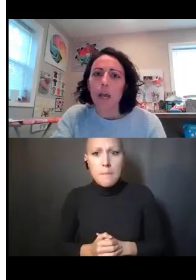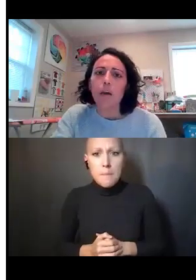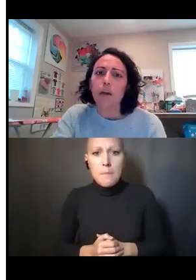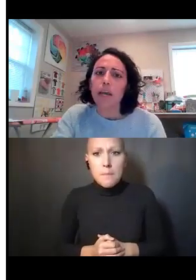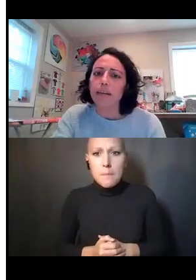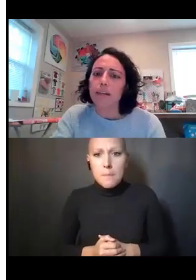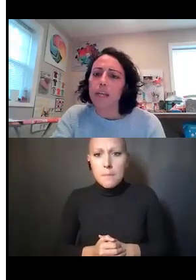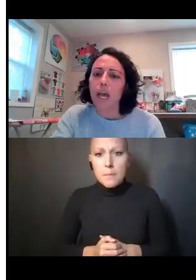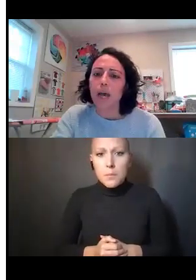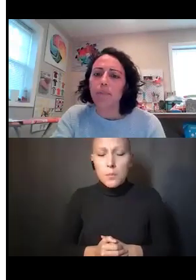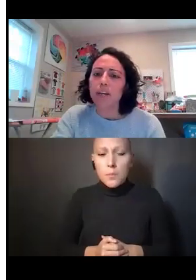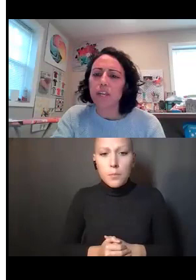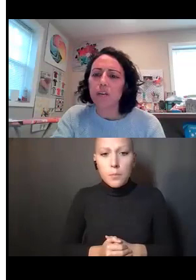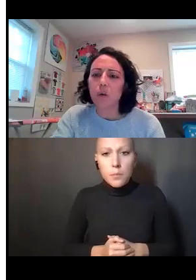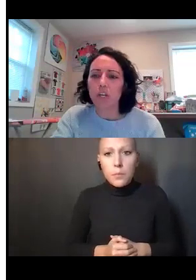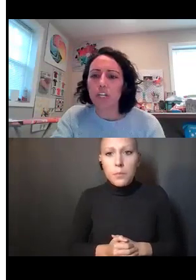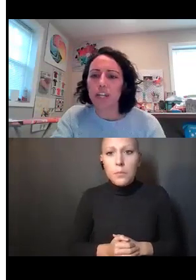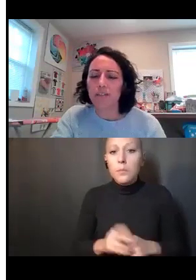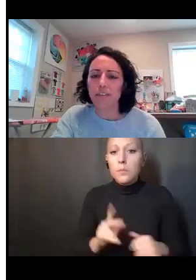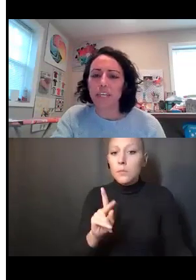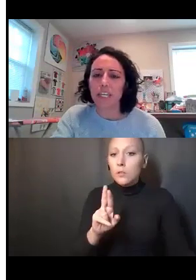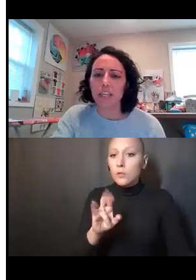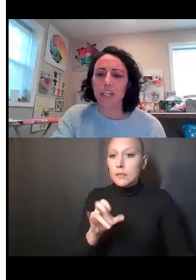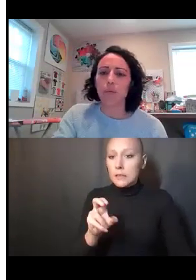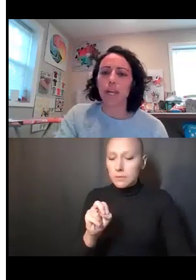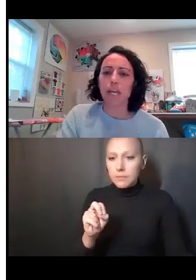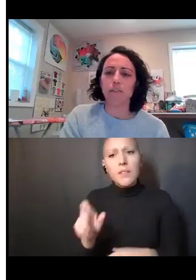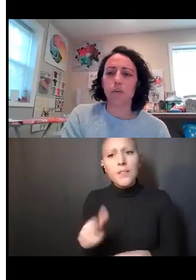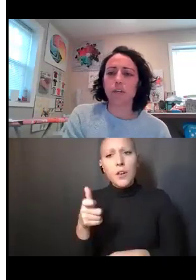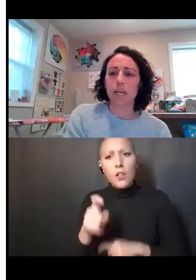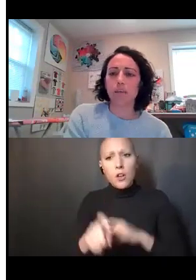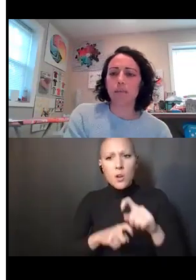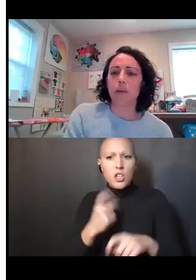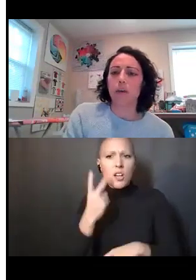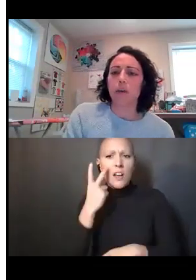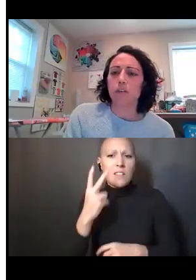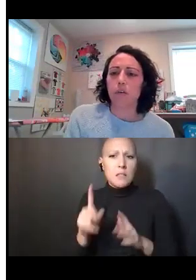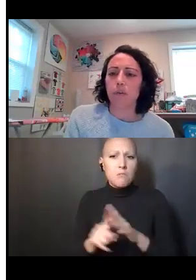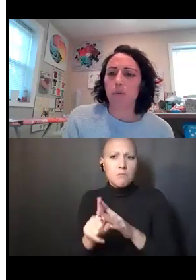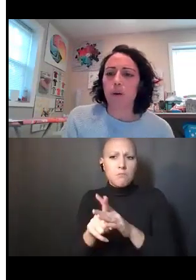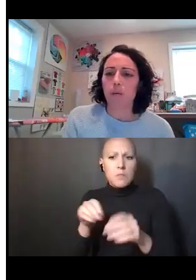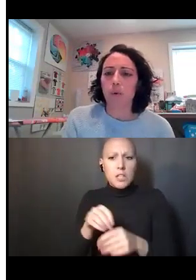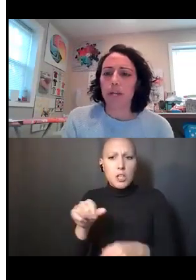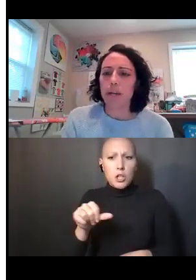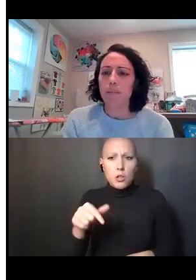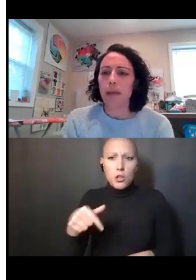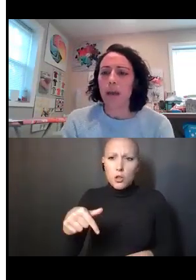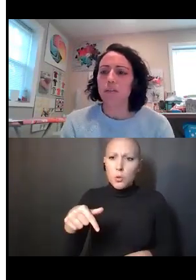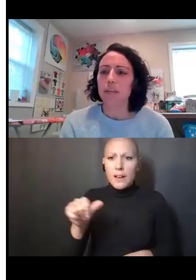Kristin Ta: Okay. Here's another question that I've seen in the Q and A a few times: So if we were awarded an amount,